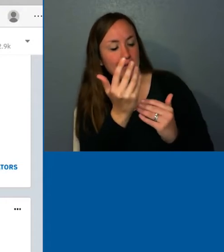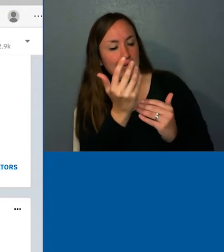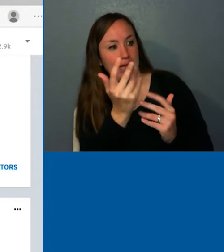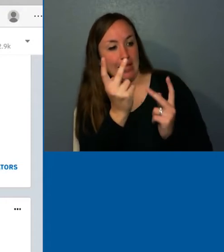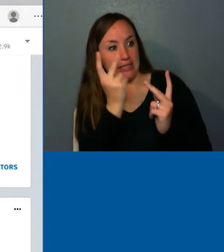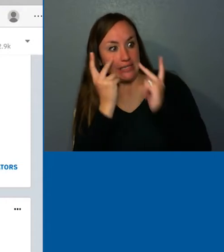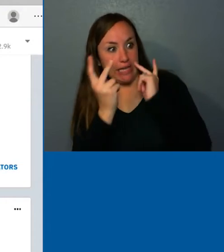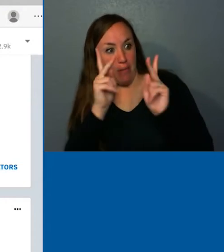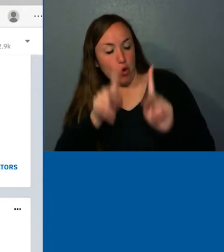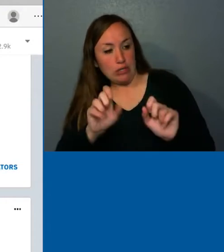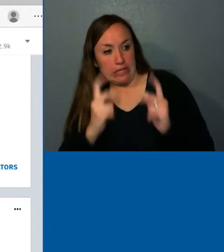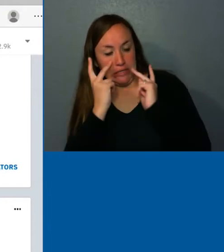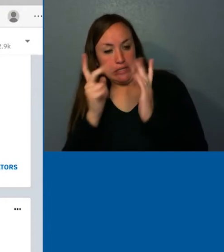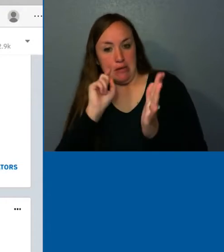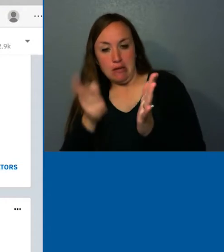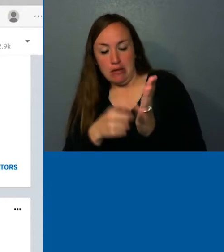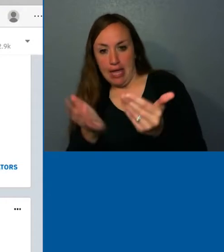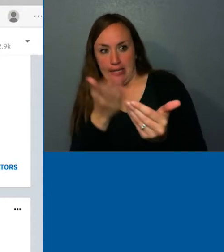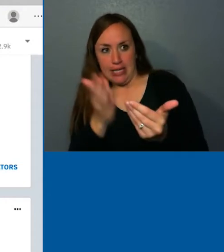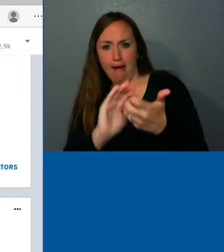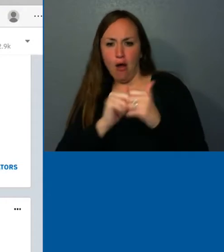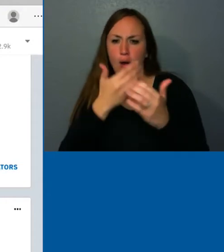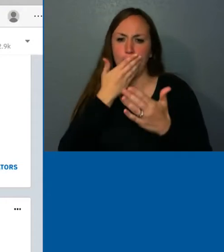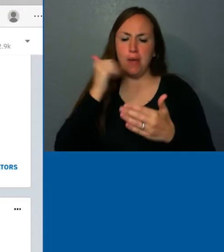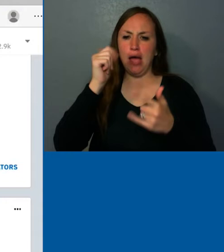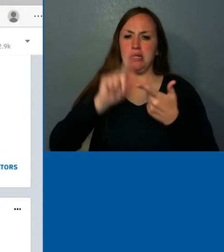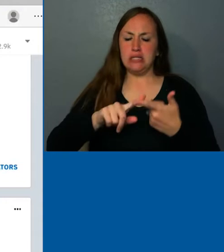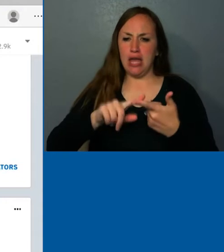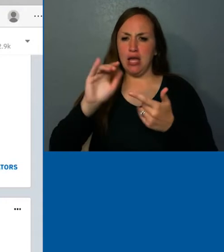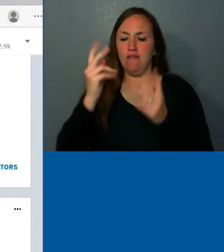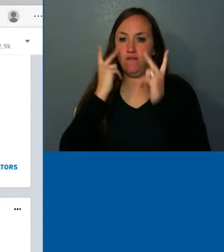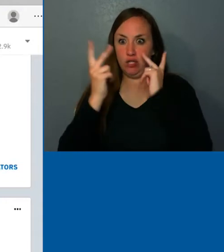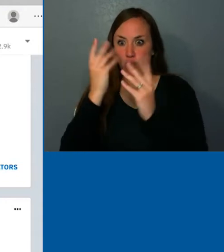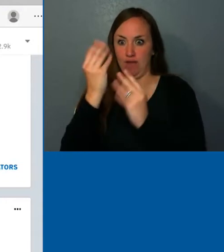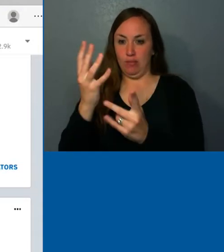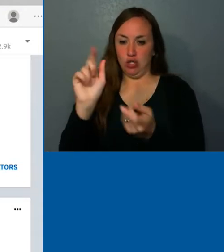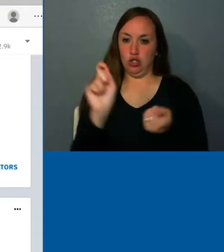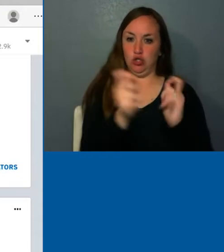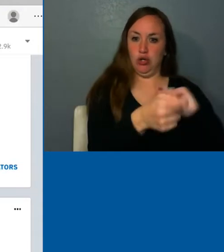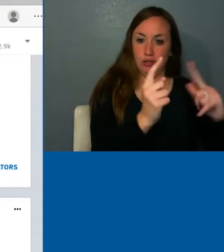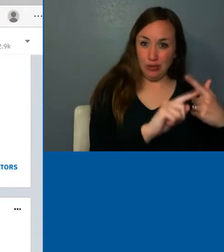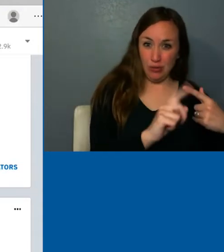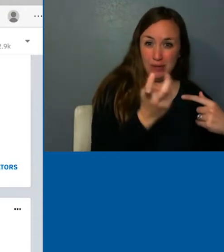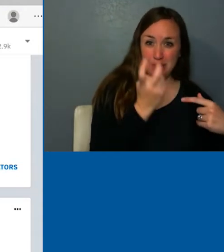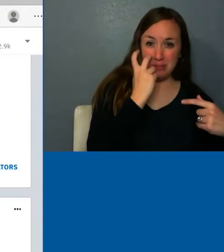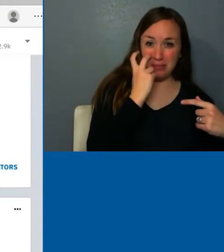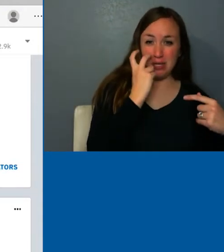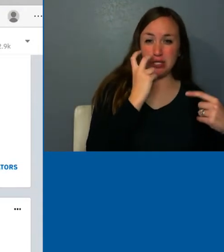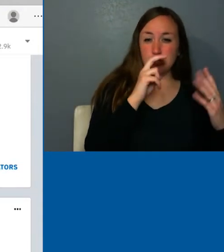and how to best pass that on to the user of a screen reader. I hope that you've learned a little something